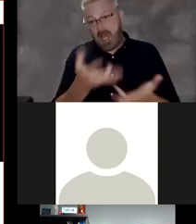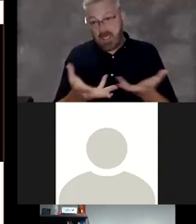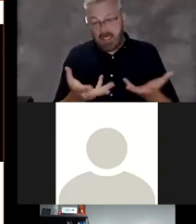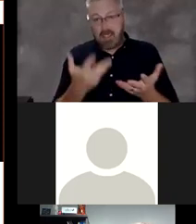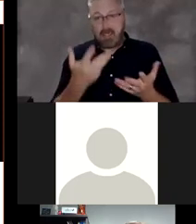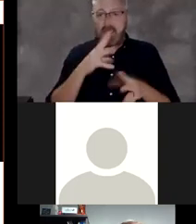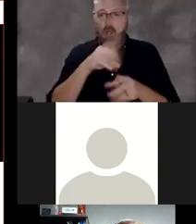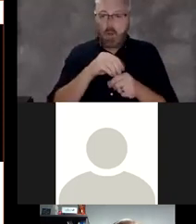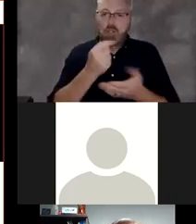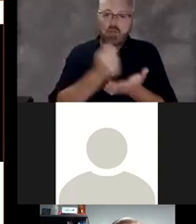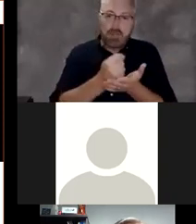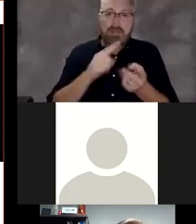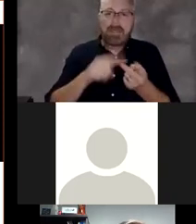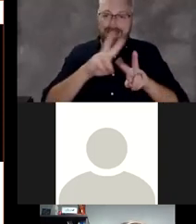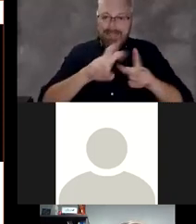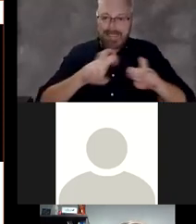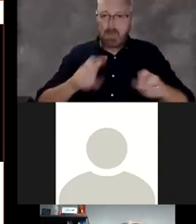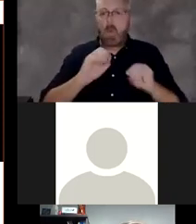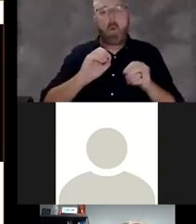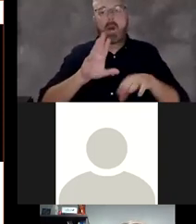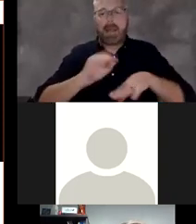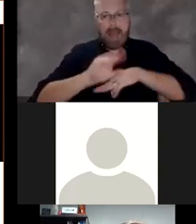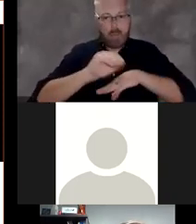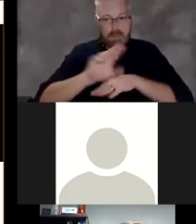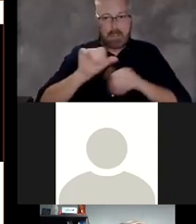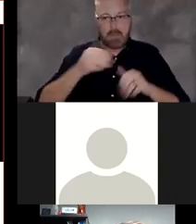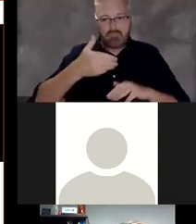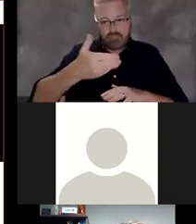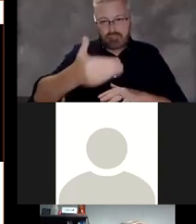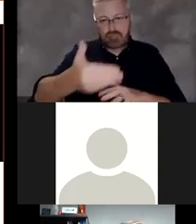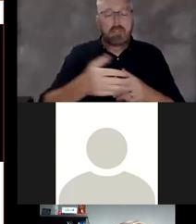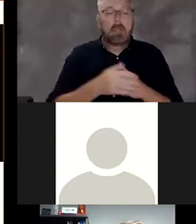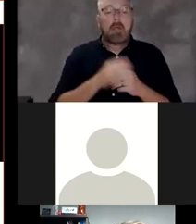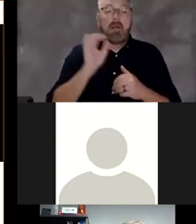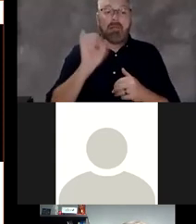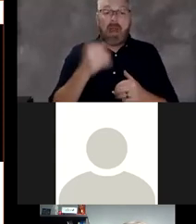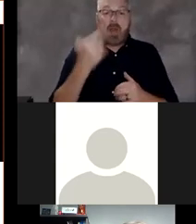ASSESSMENT OR COUNSELING. FOR THAT REASON ADVOCATES WOULD